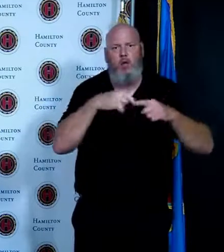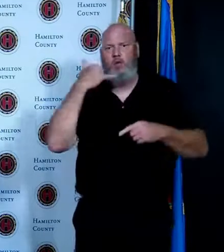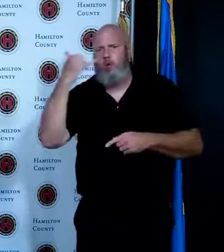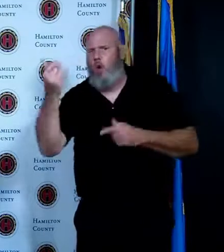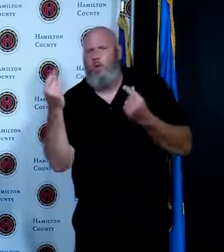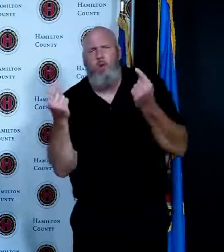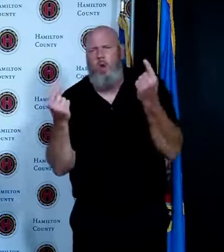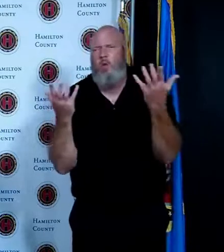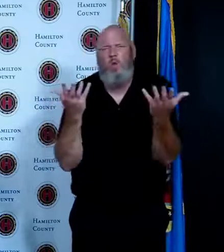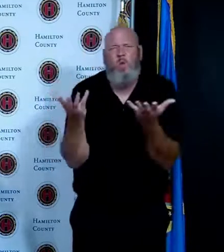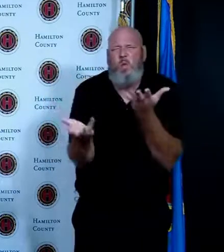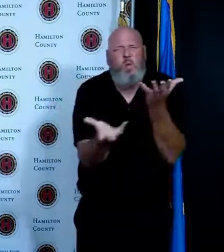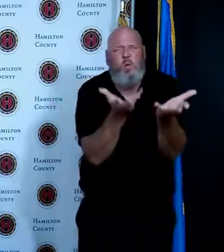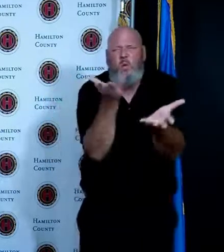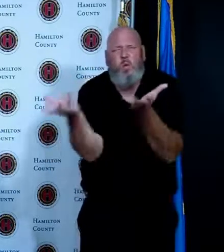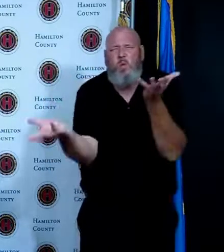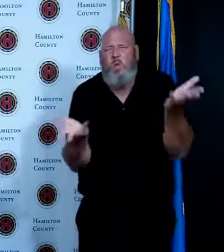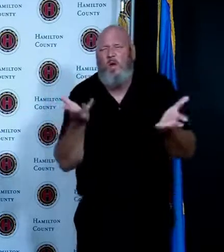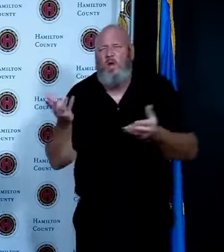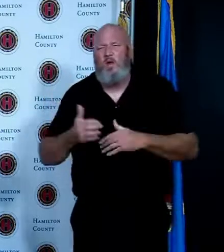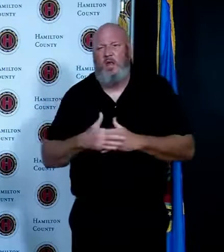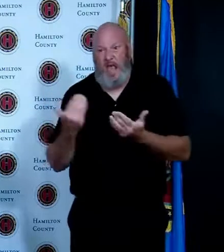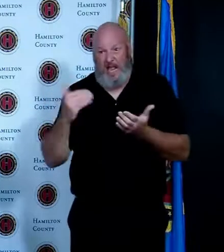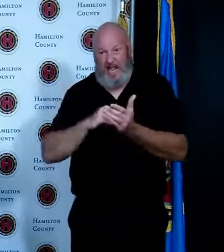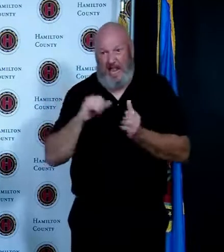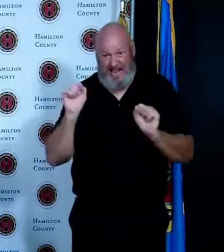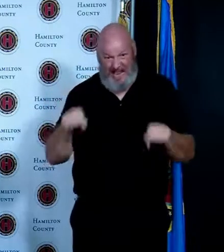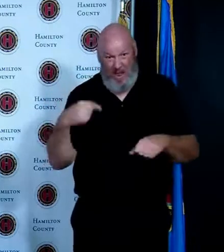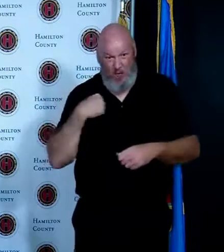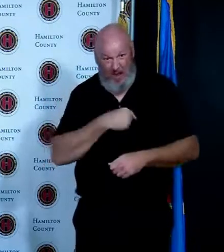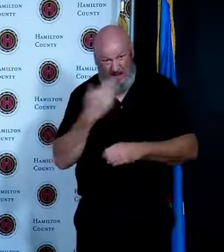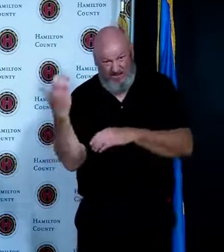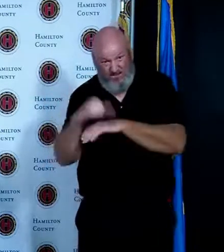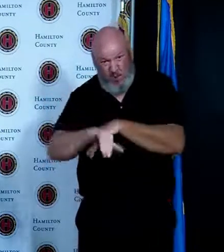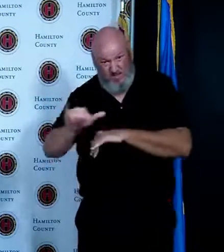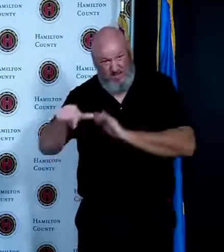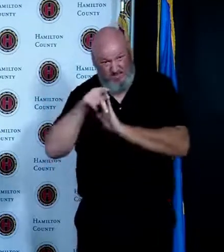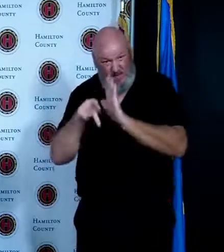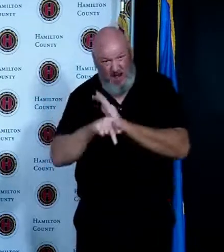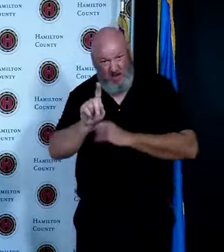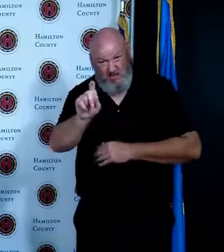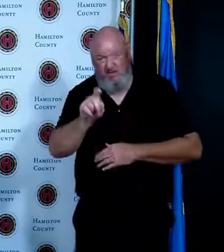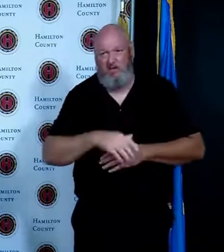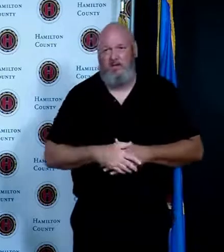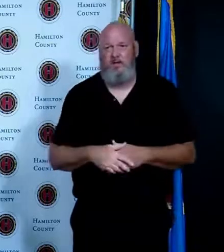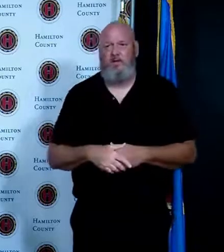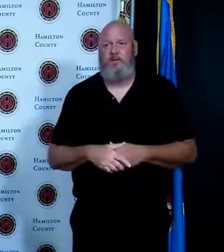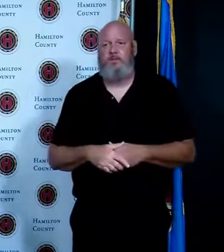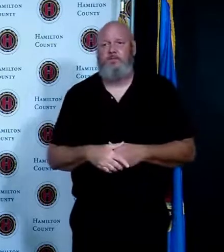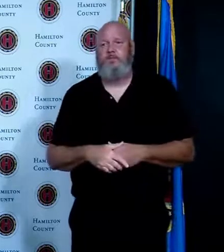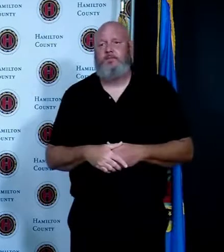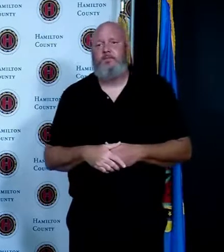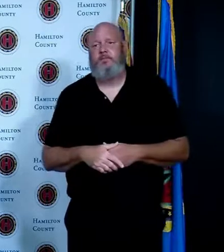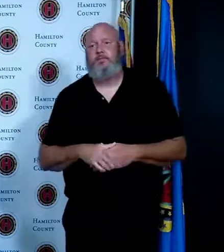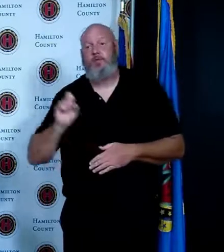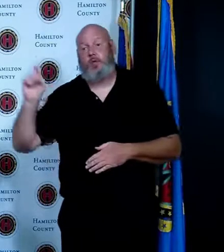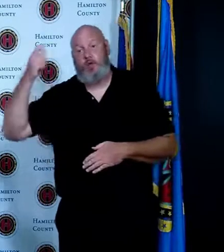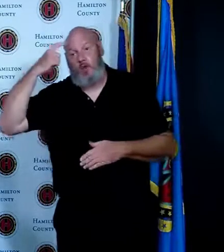this even enforceable it's really important to realize when the Governor rolled this out a couple days ago that he didn't call this a mask enforcement